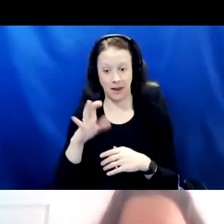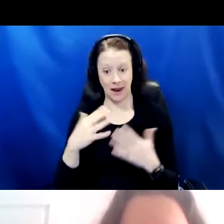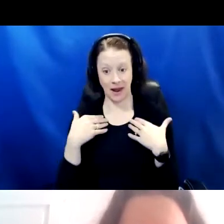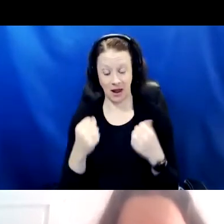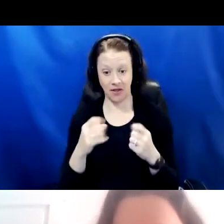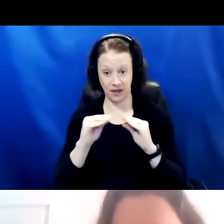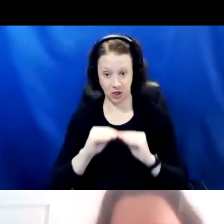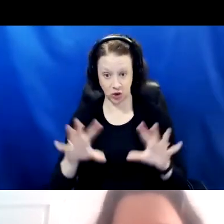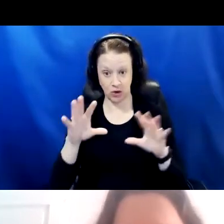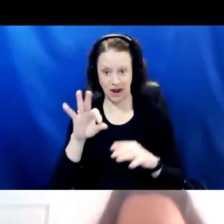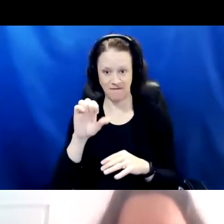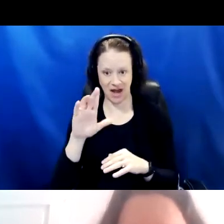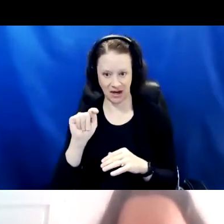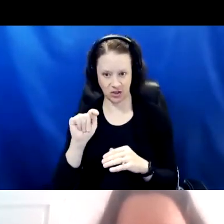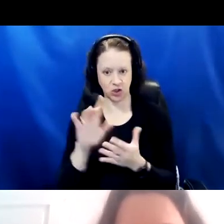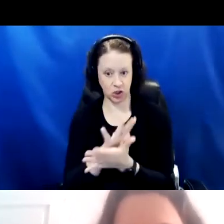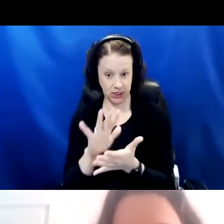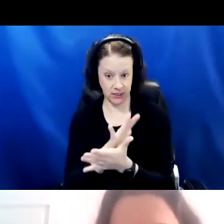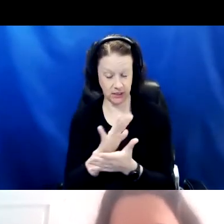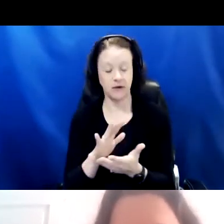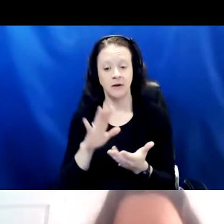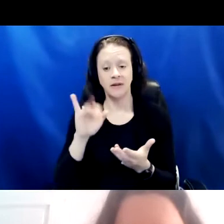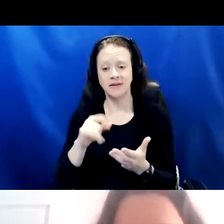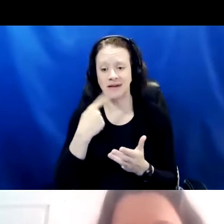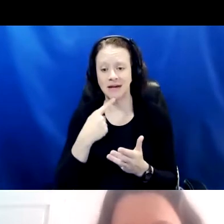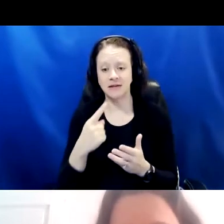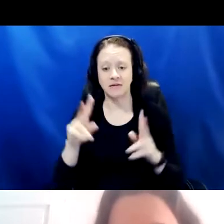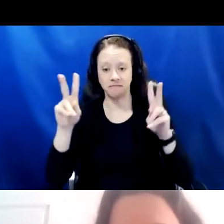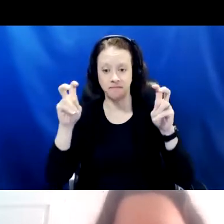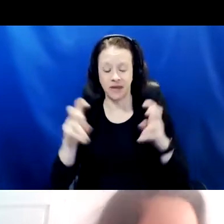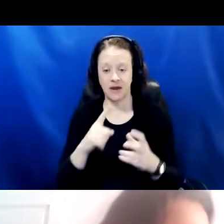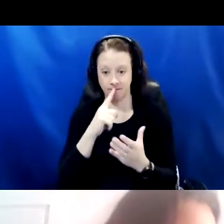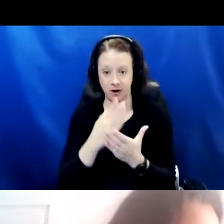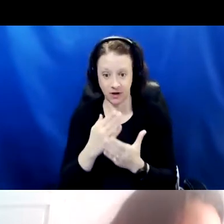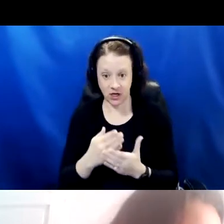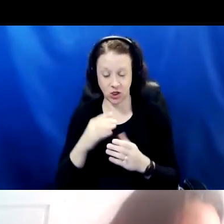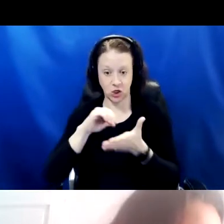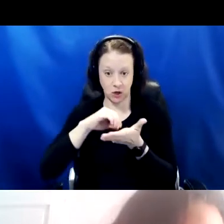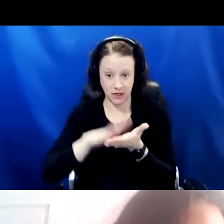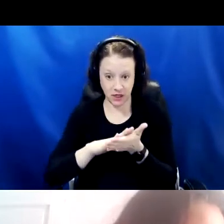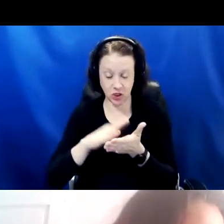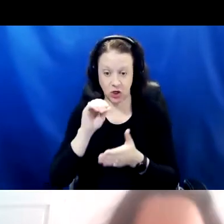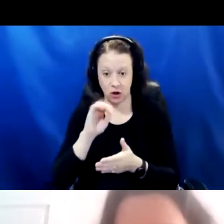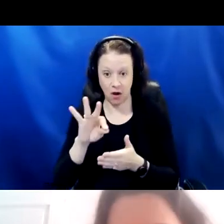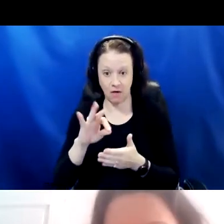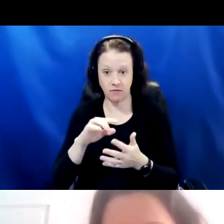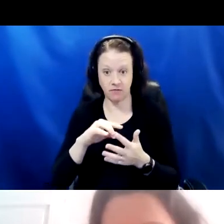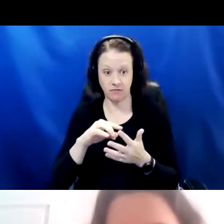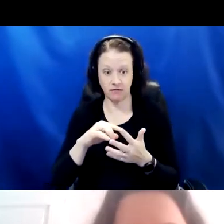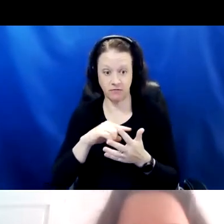a fact sheet that says verification, documentation of that diagnosis